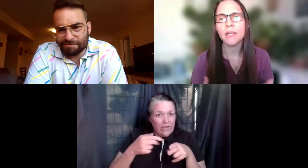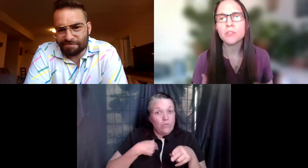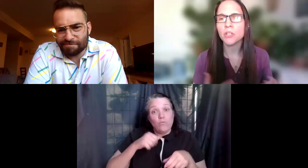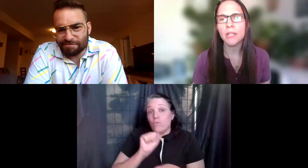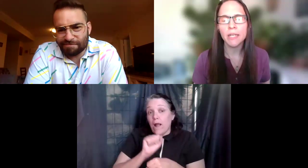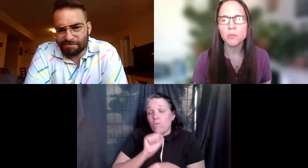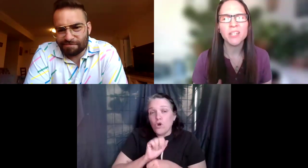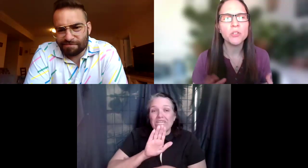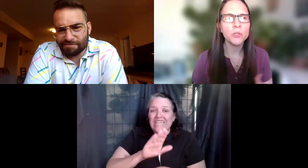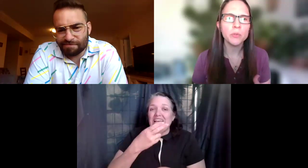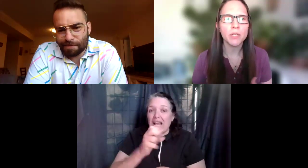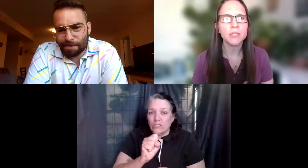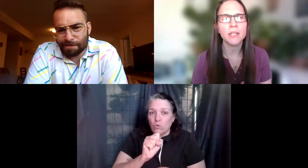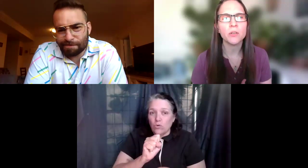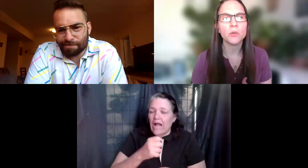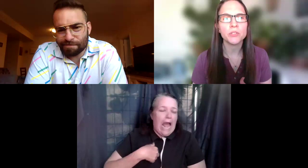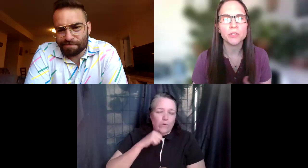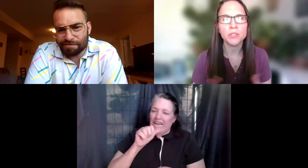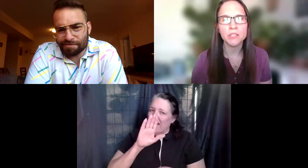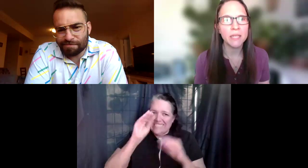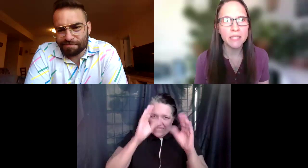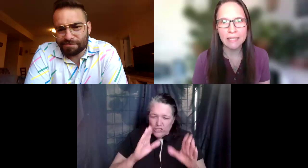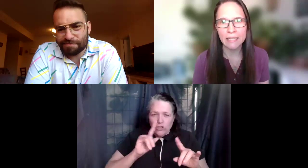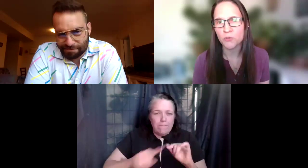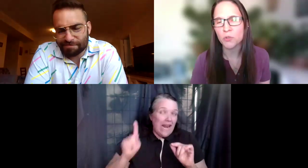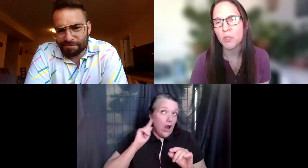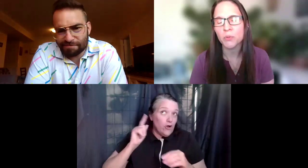I never taught Hayden, but knew who he was and I'd always heard these amazing things from the people